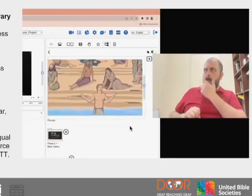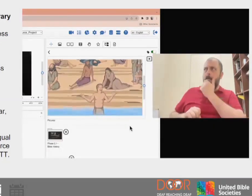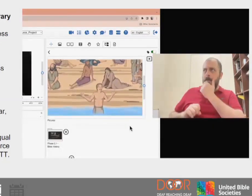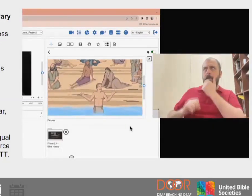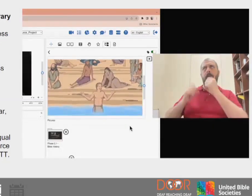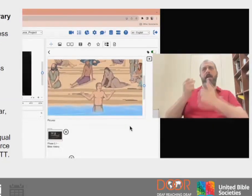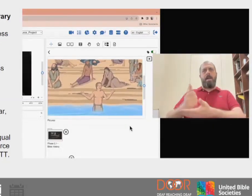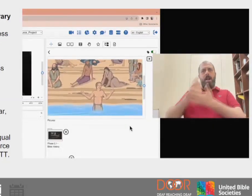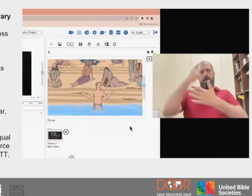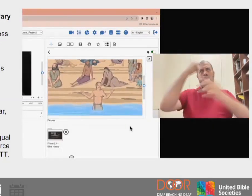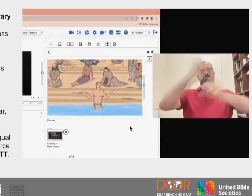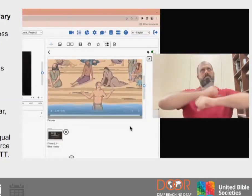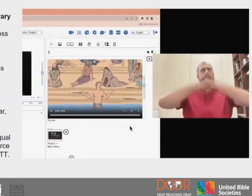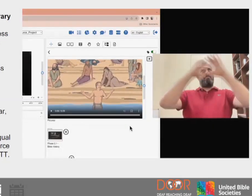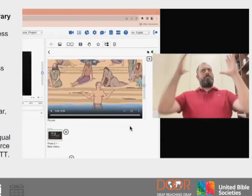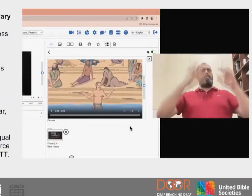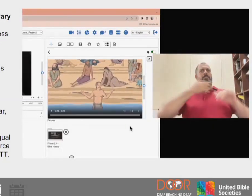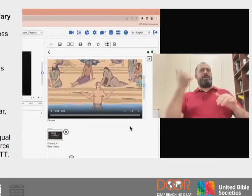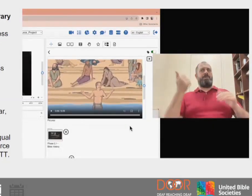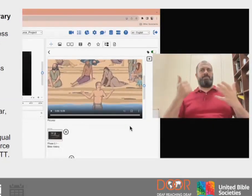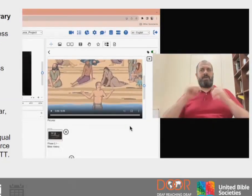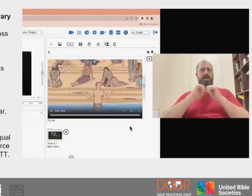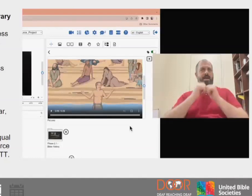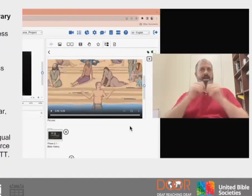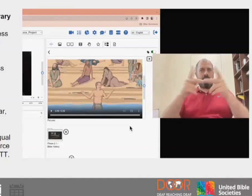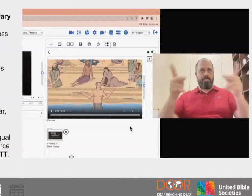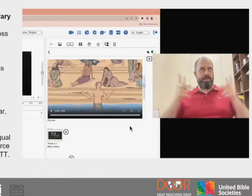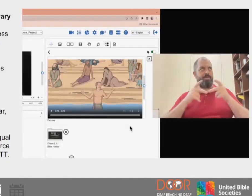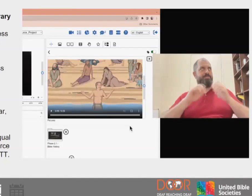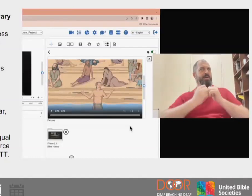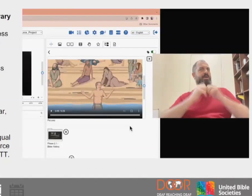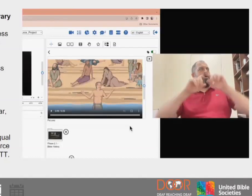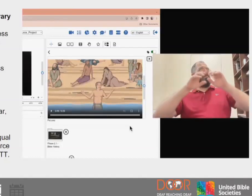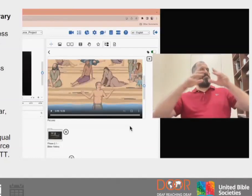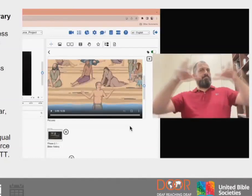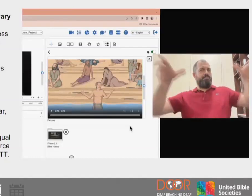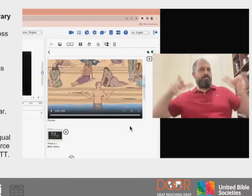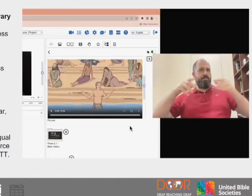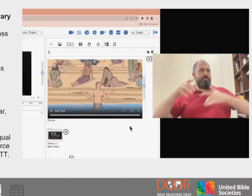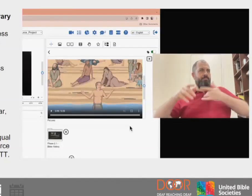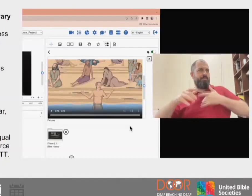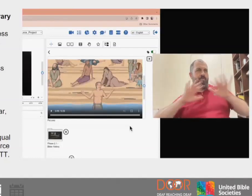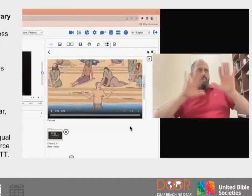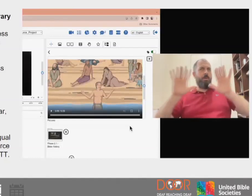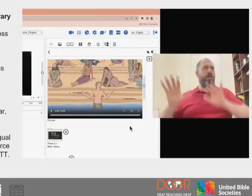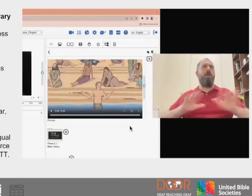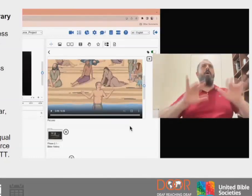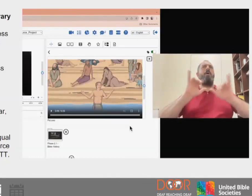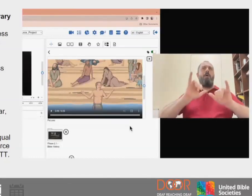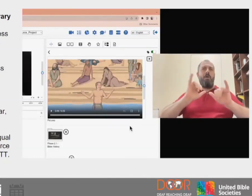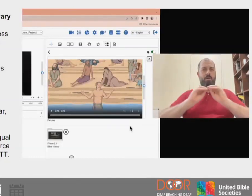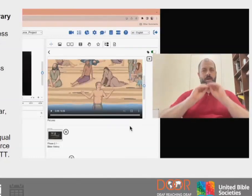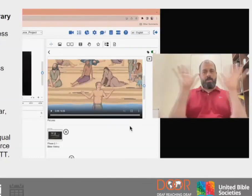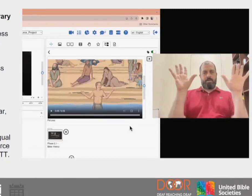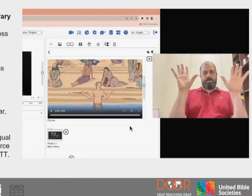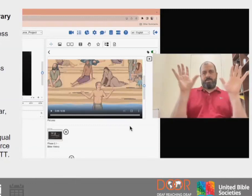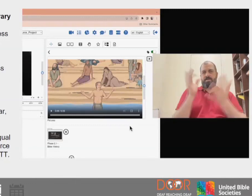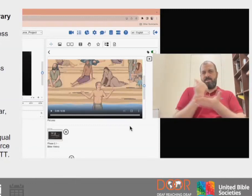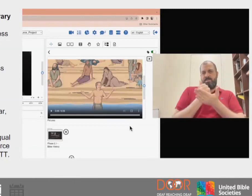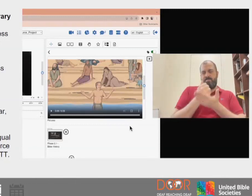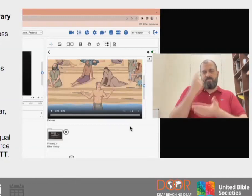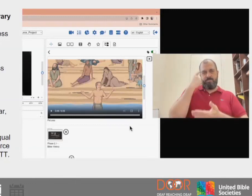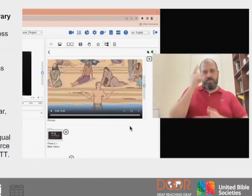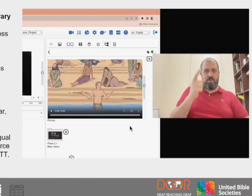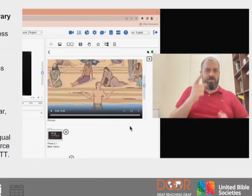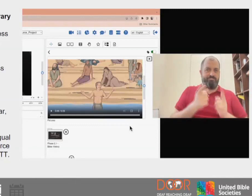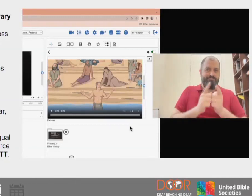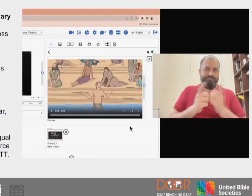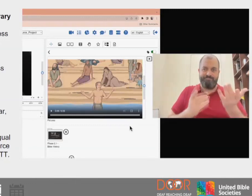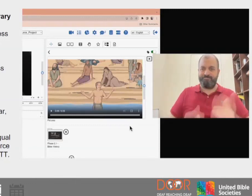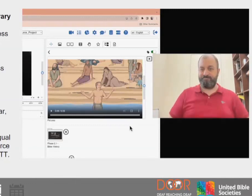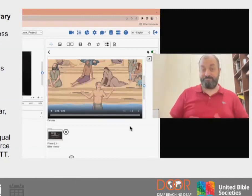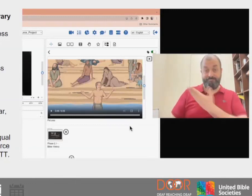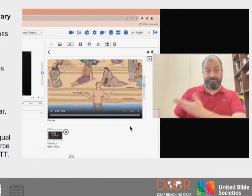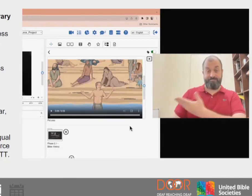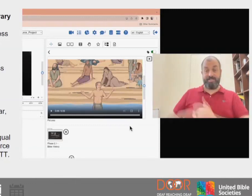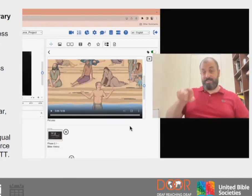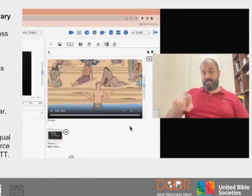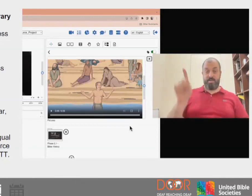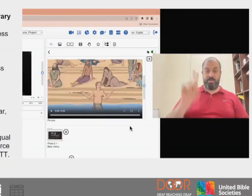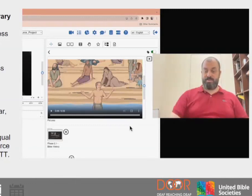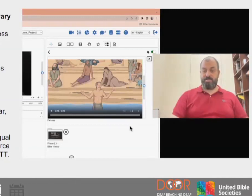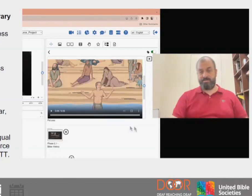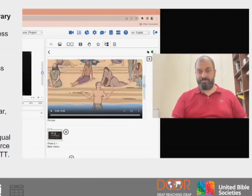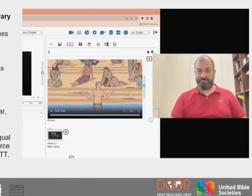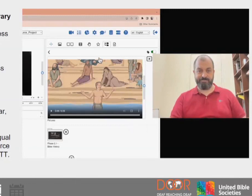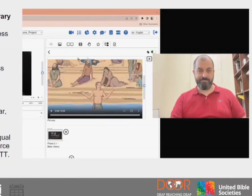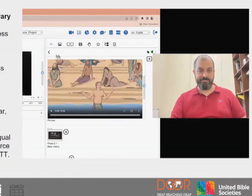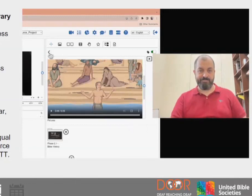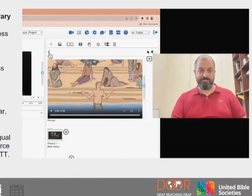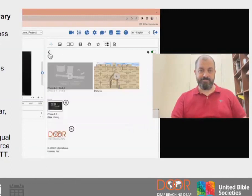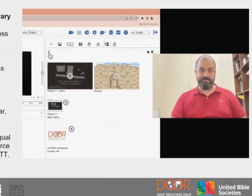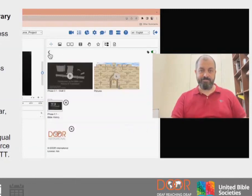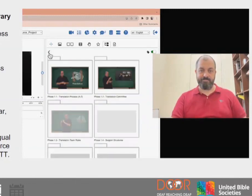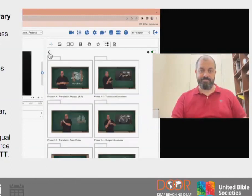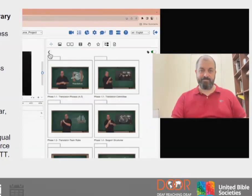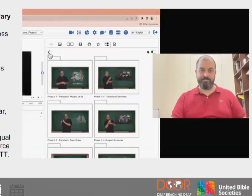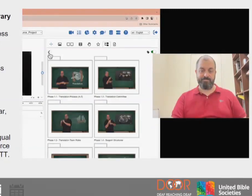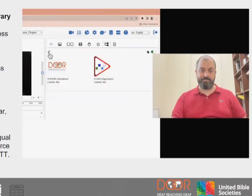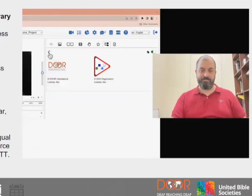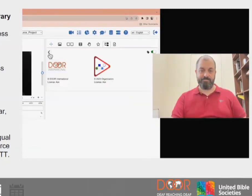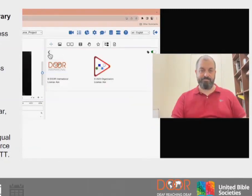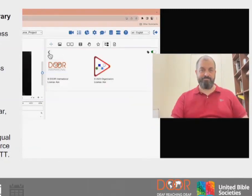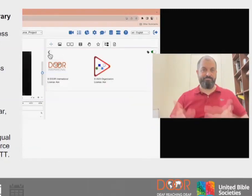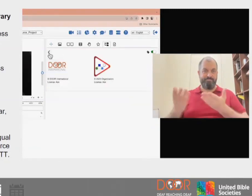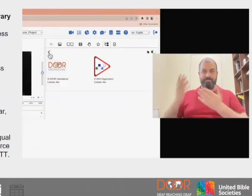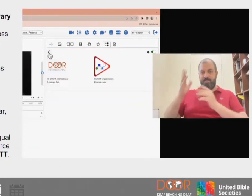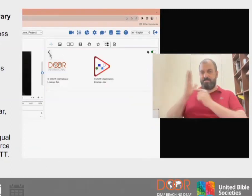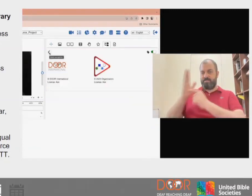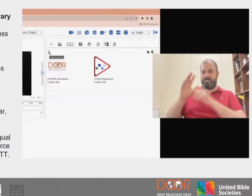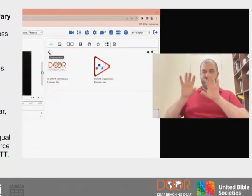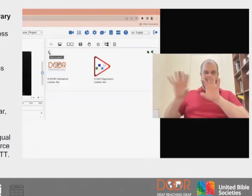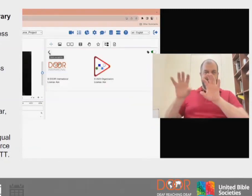So they would be able to watch a video resource like this that would help them fully visualize the different places the structure, the environment of the Bible more clearly, which is obviously very helpful for the translation task.